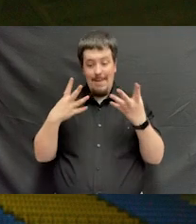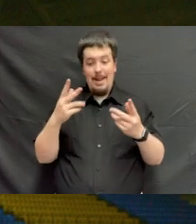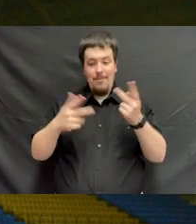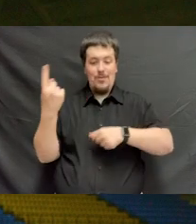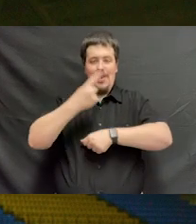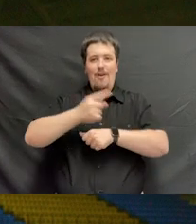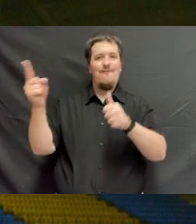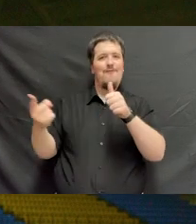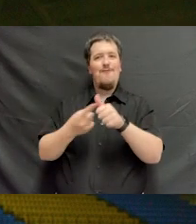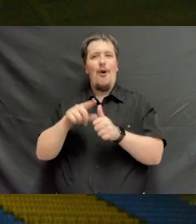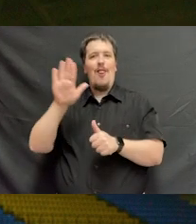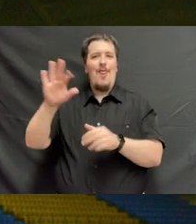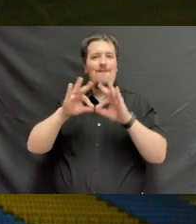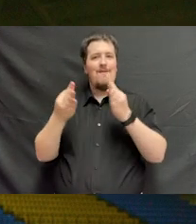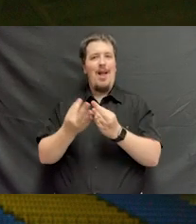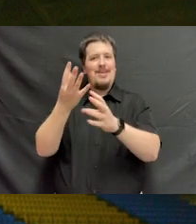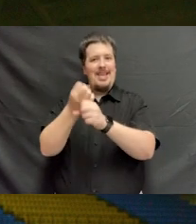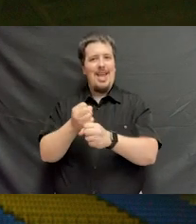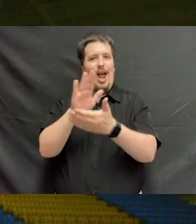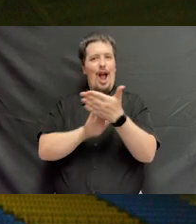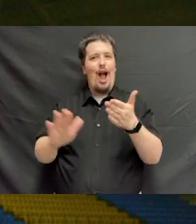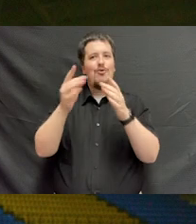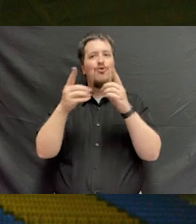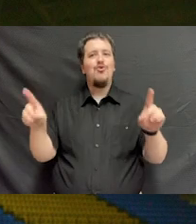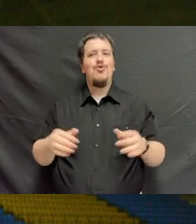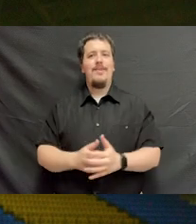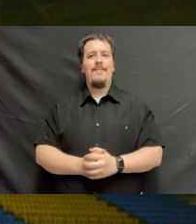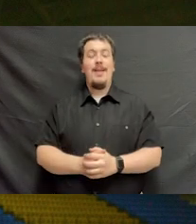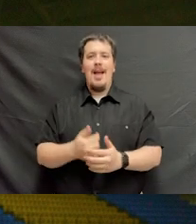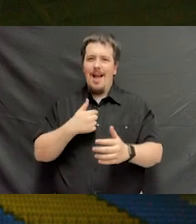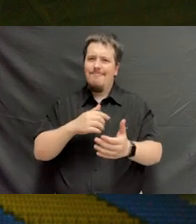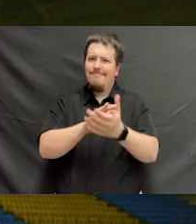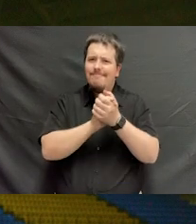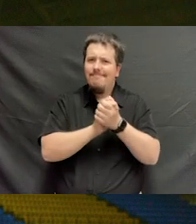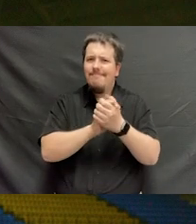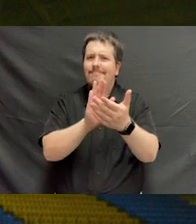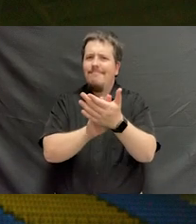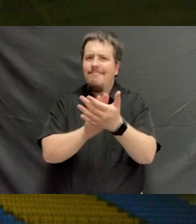are the first in their families to receive a college degree. I commend you on your achievement